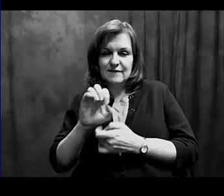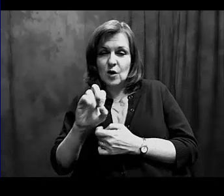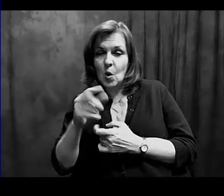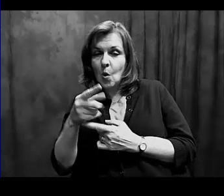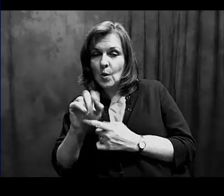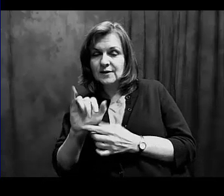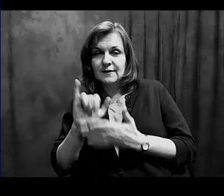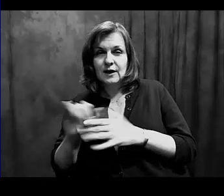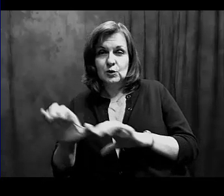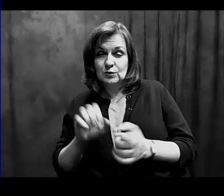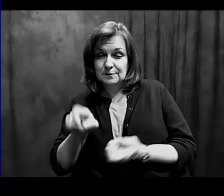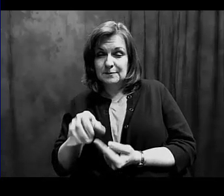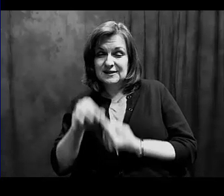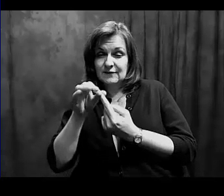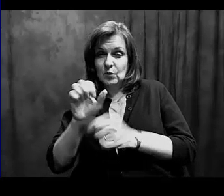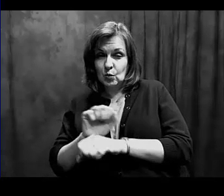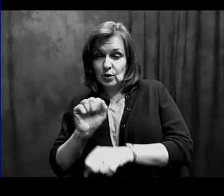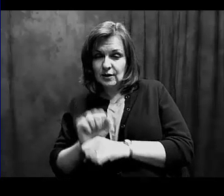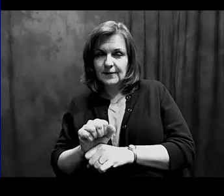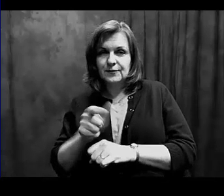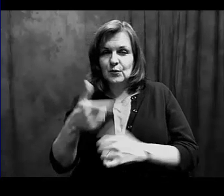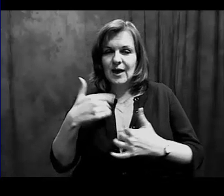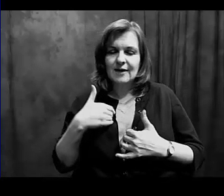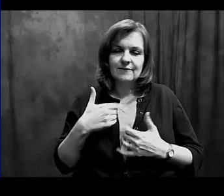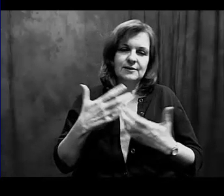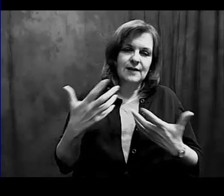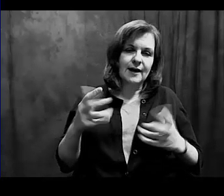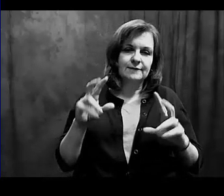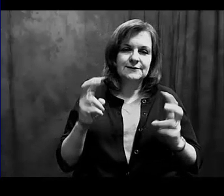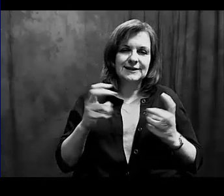you have a lot of division of labor sorts of things